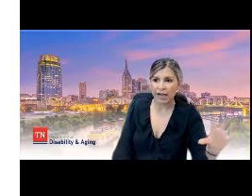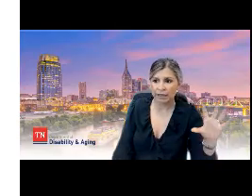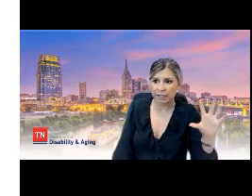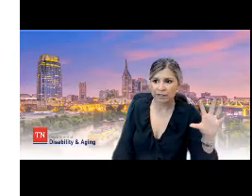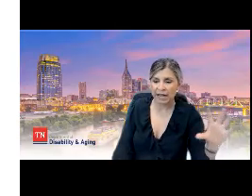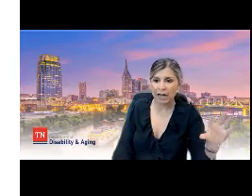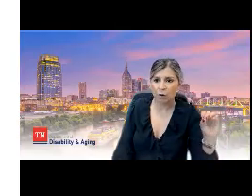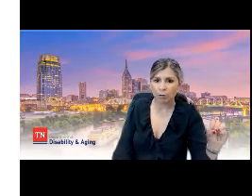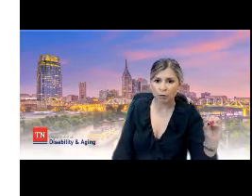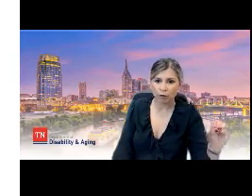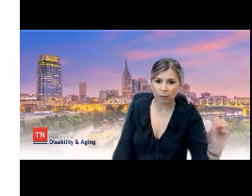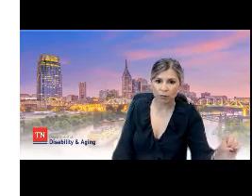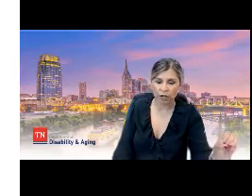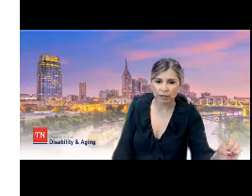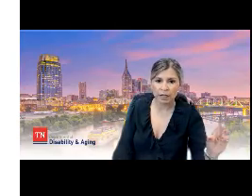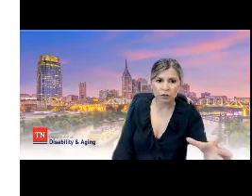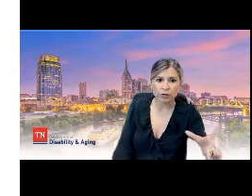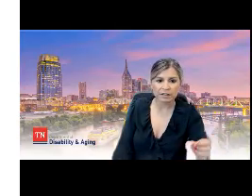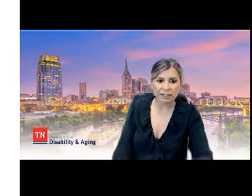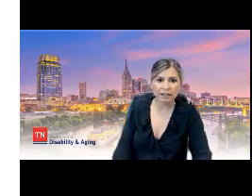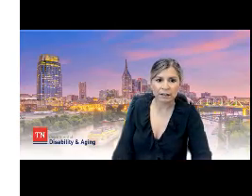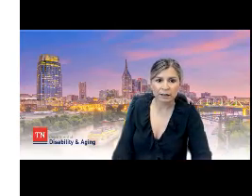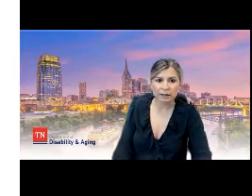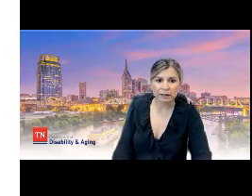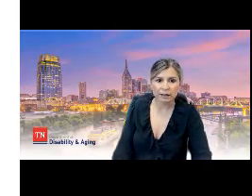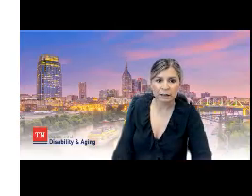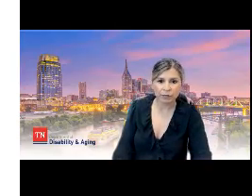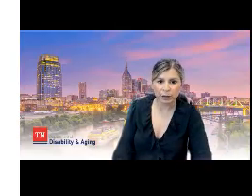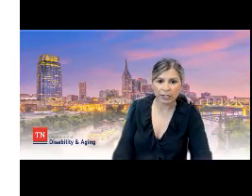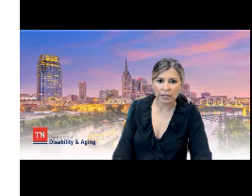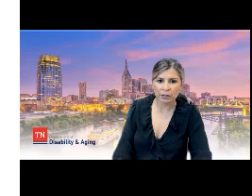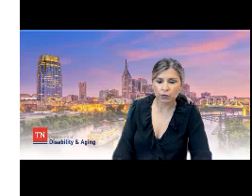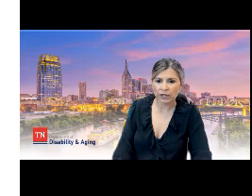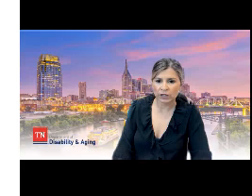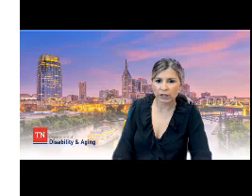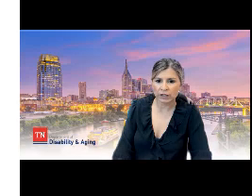That is how our programs run. You can see that in 2020.